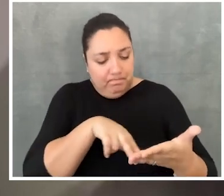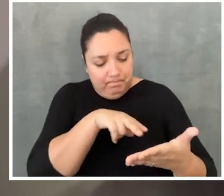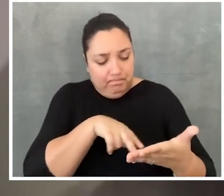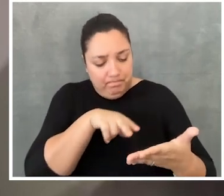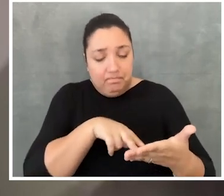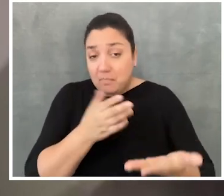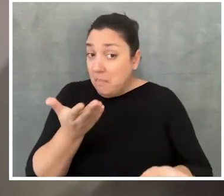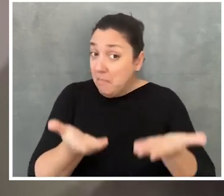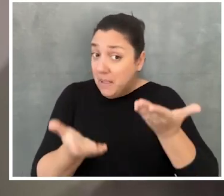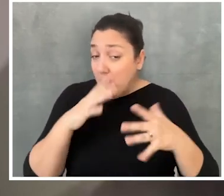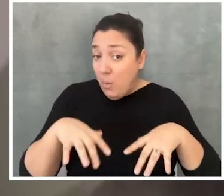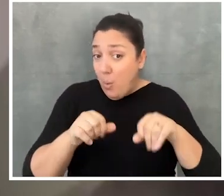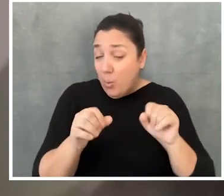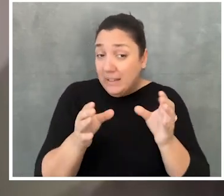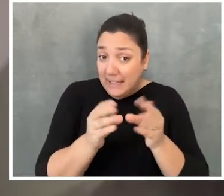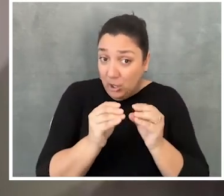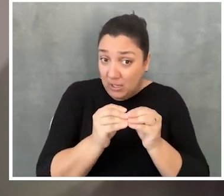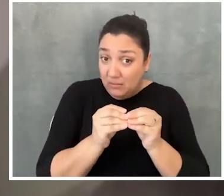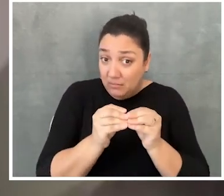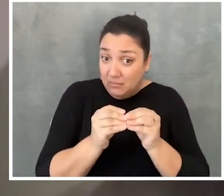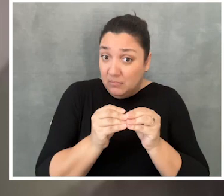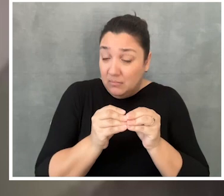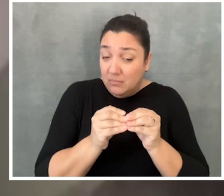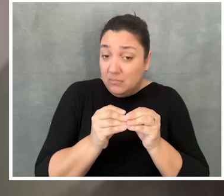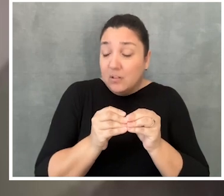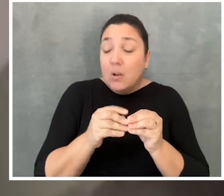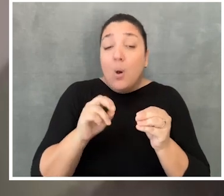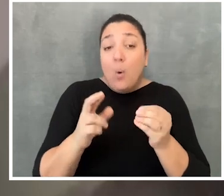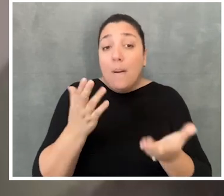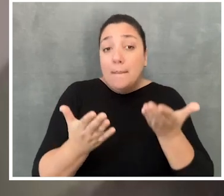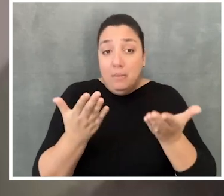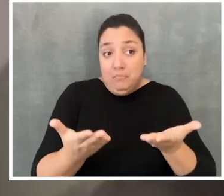and may hold a hearing or issue recommendations to the state party